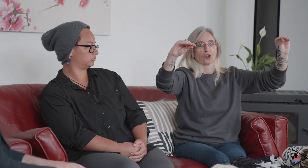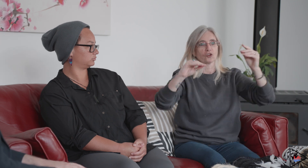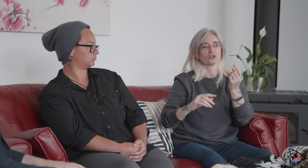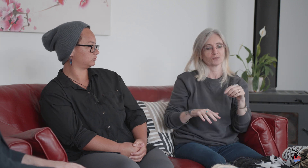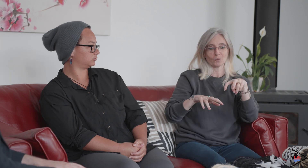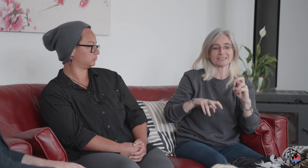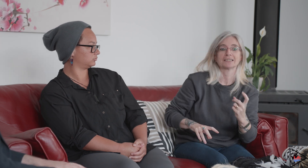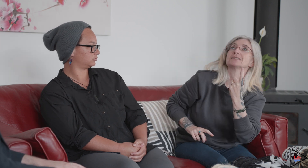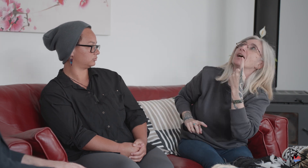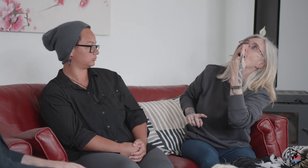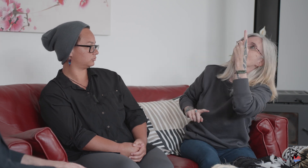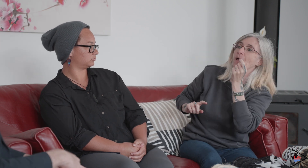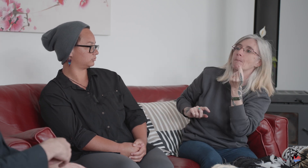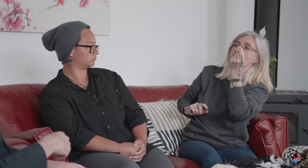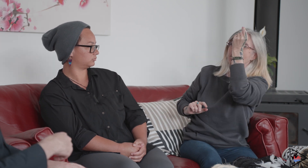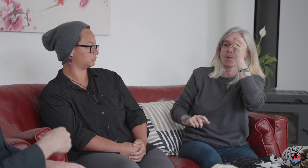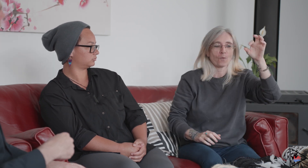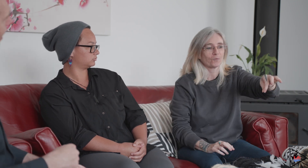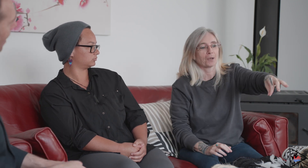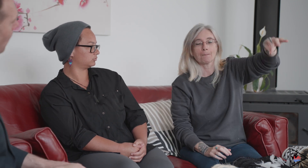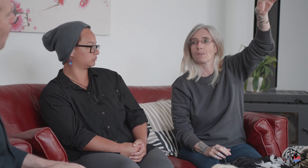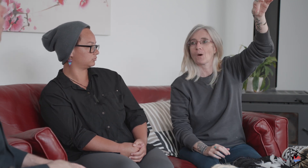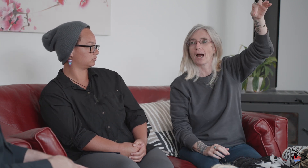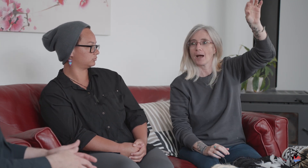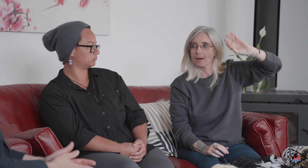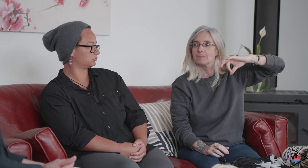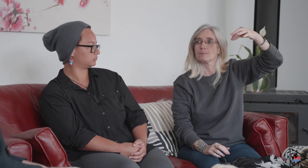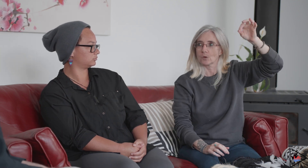we had it on a table. You put the lattice on the table and you get people going under the